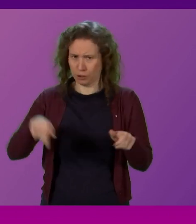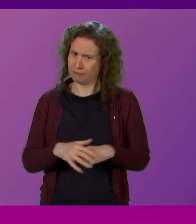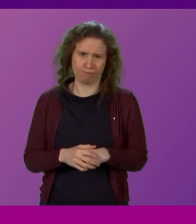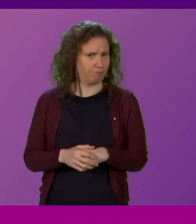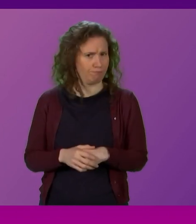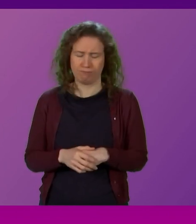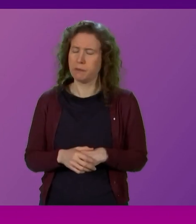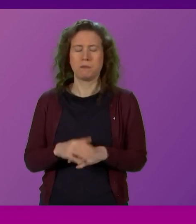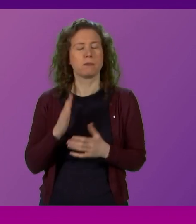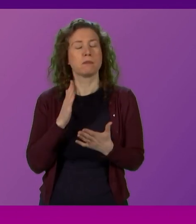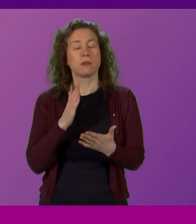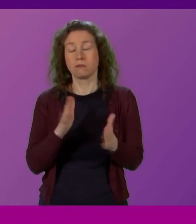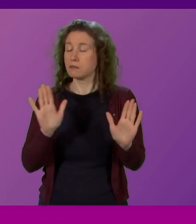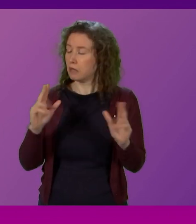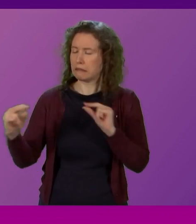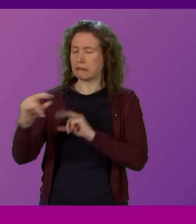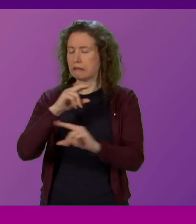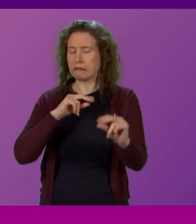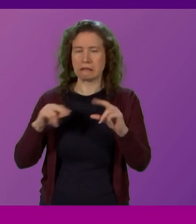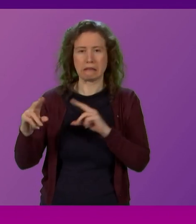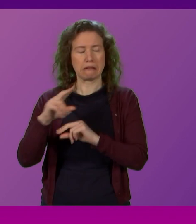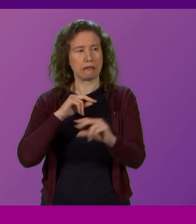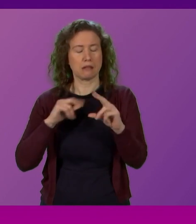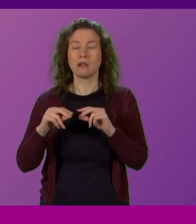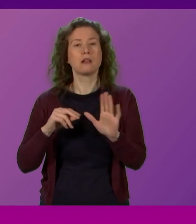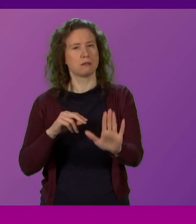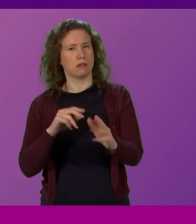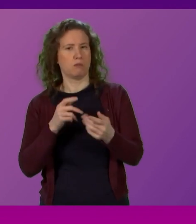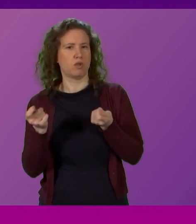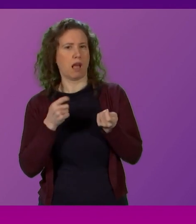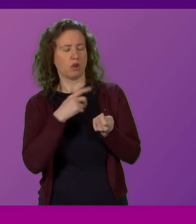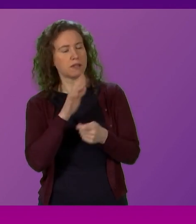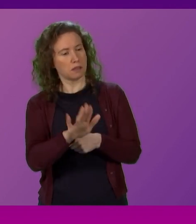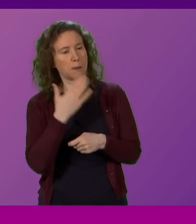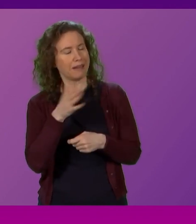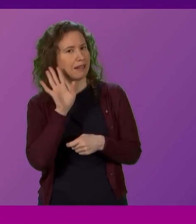It is the case— Let us hear the First Minister.